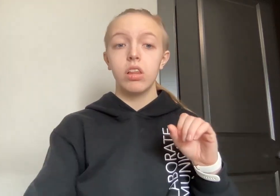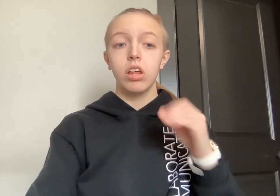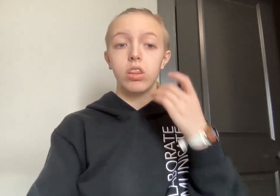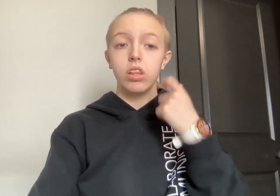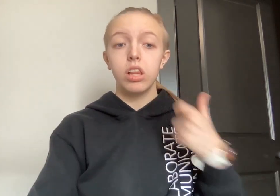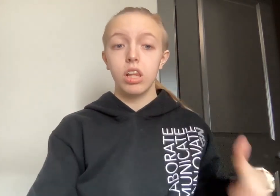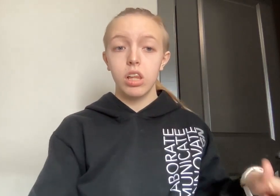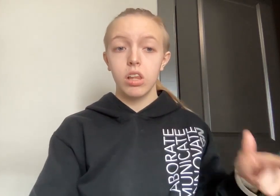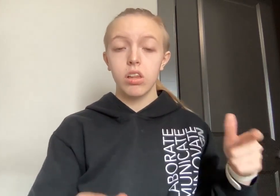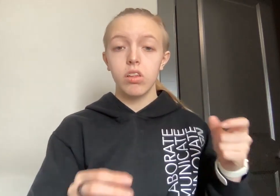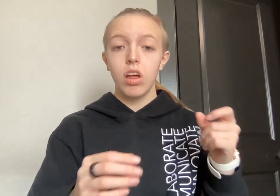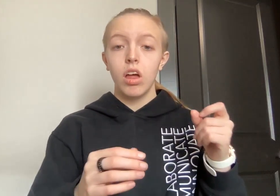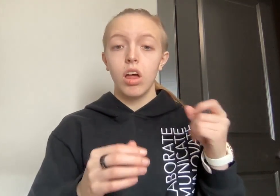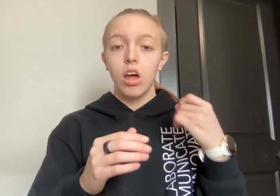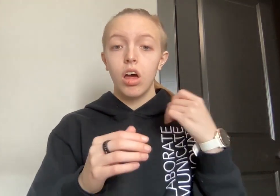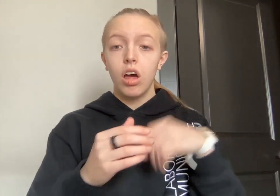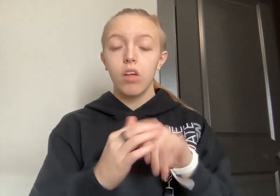loss of that knowledge will happen.